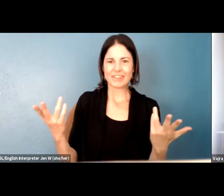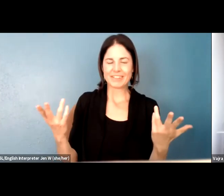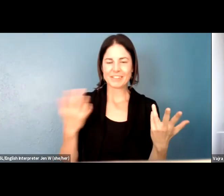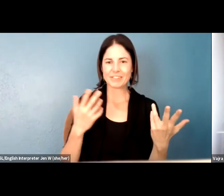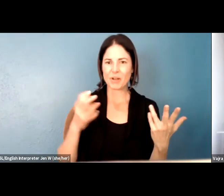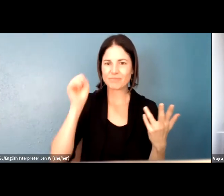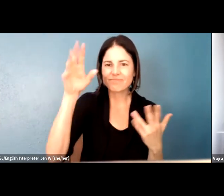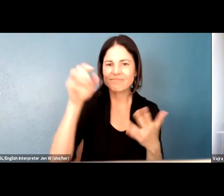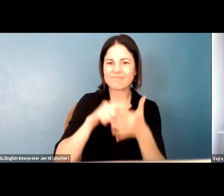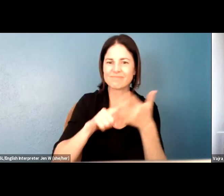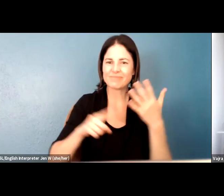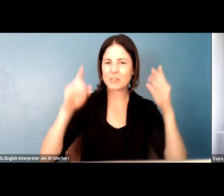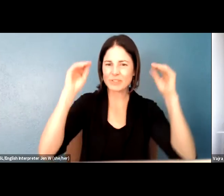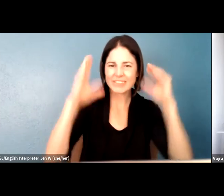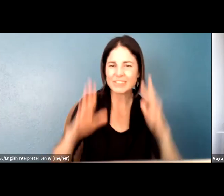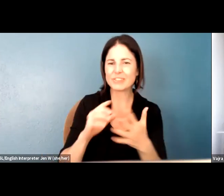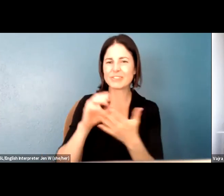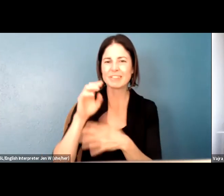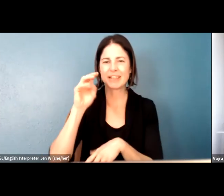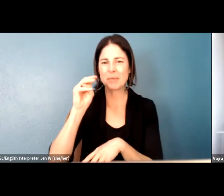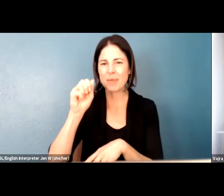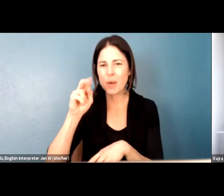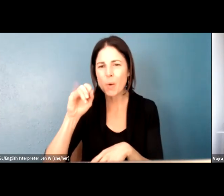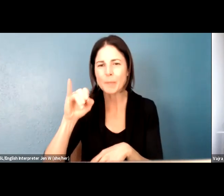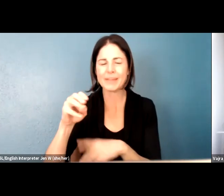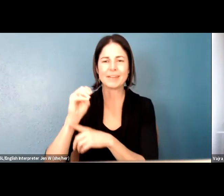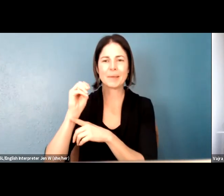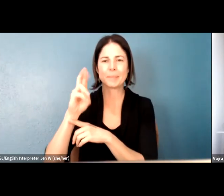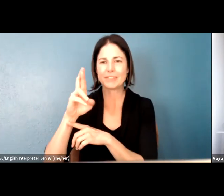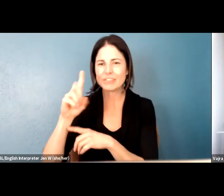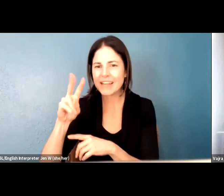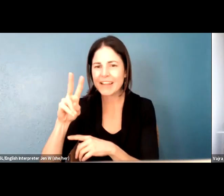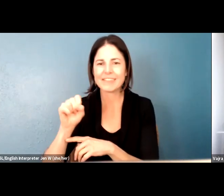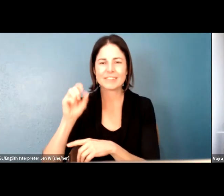Davis, Mama Naomi Washington, Mr. Navys, Mr. Karamay, Mr.